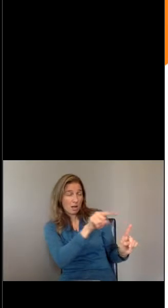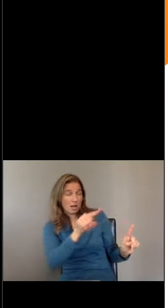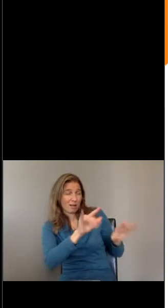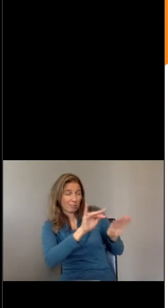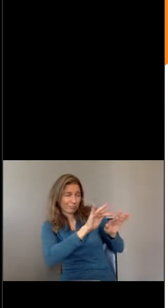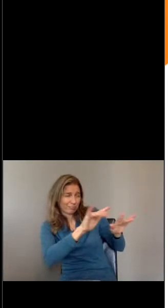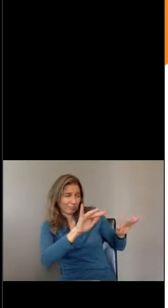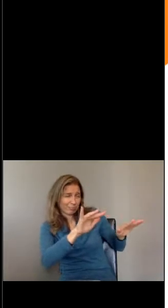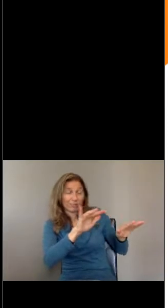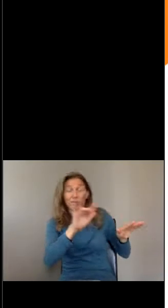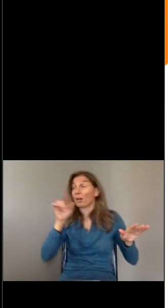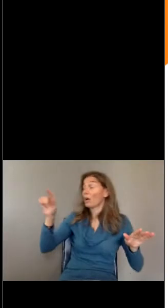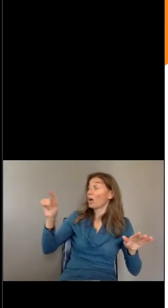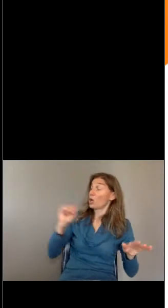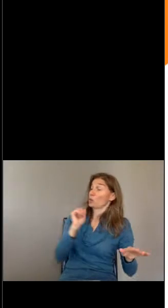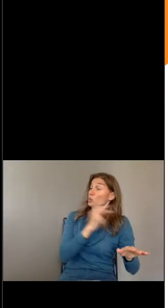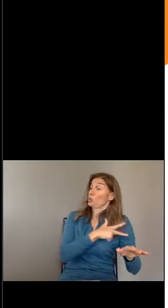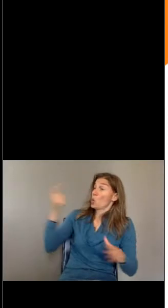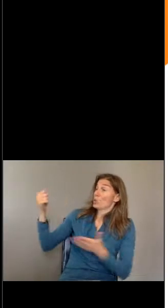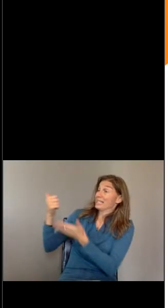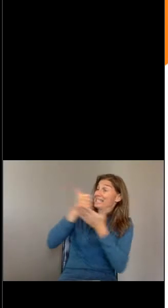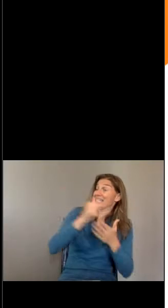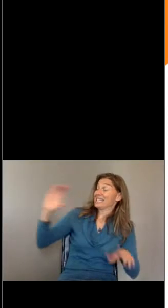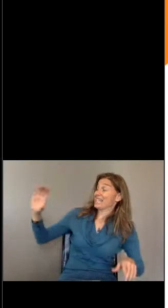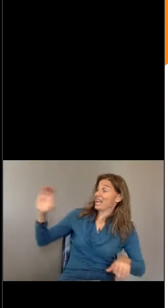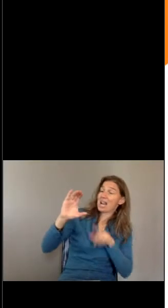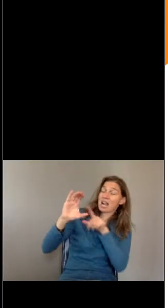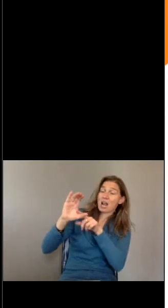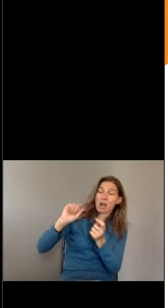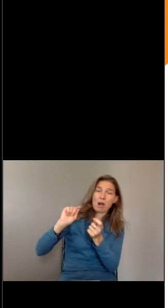And then when all of these costs are taken into account,